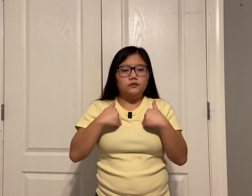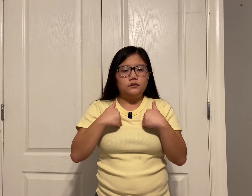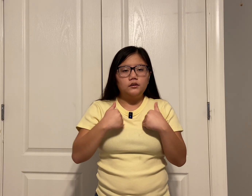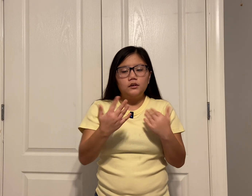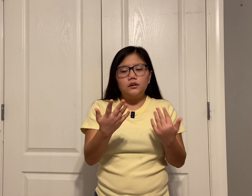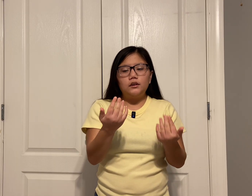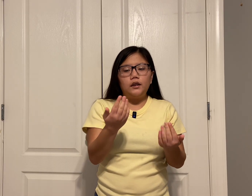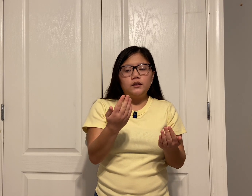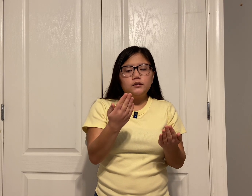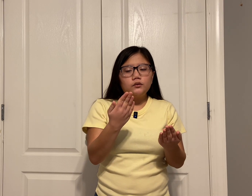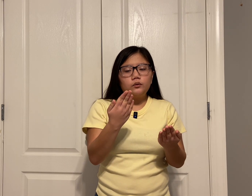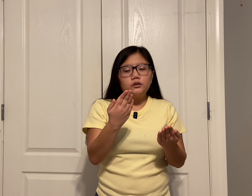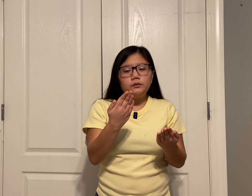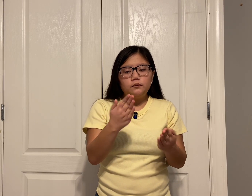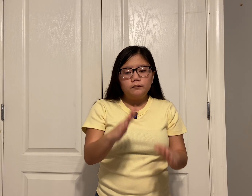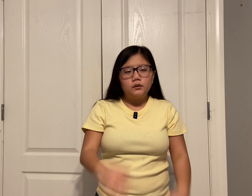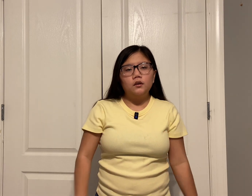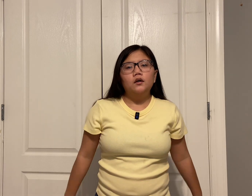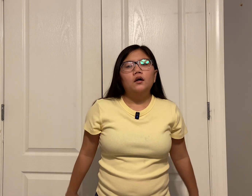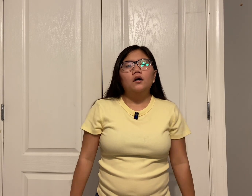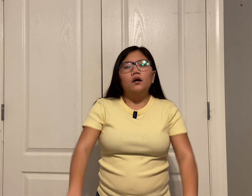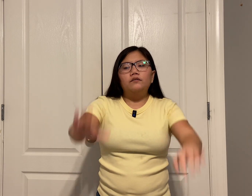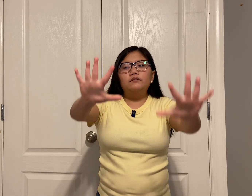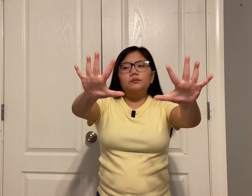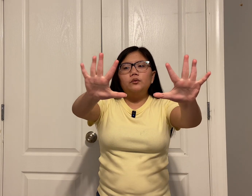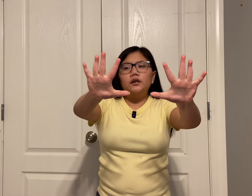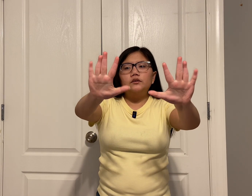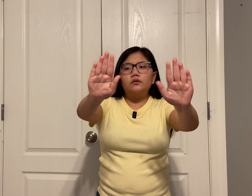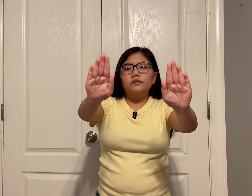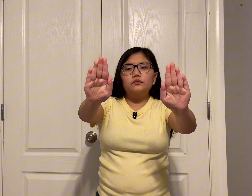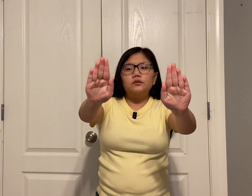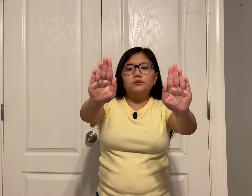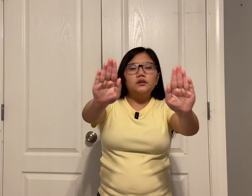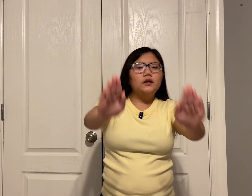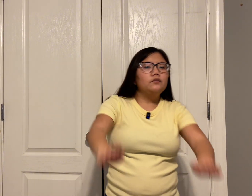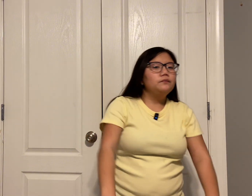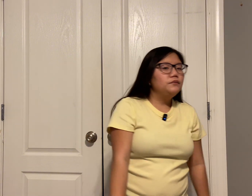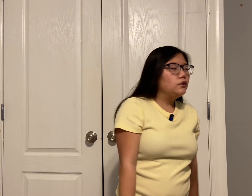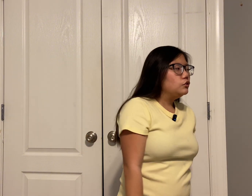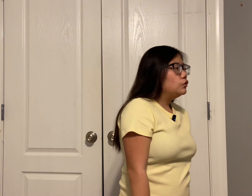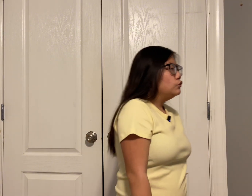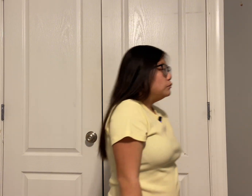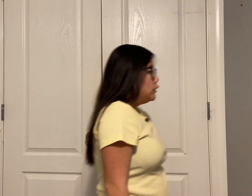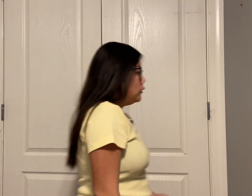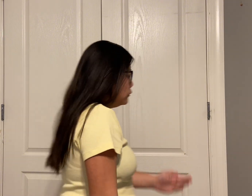And then hands is going to be five on both hands, all fingers closed together. And I'll show you from my angle.